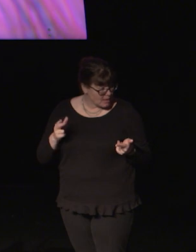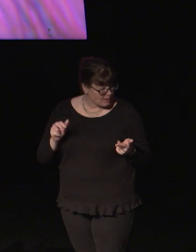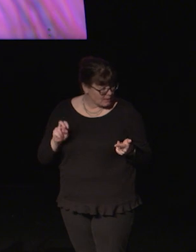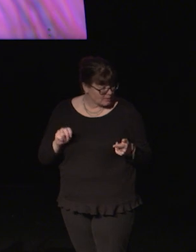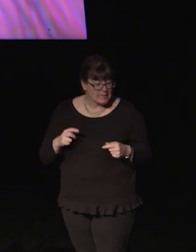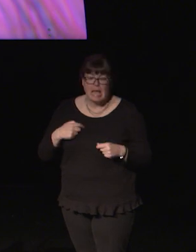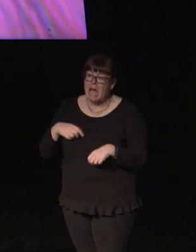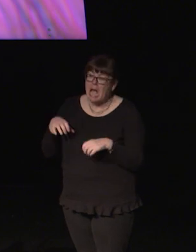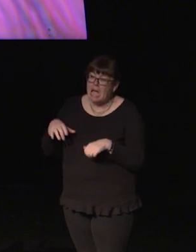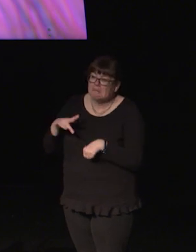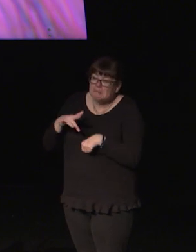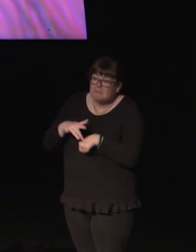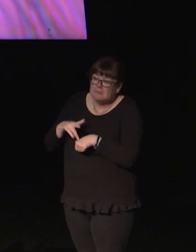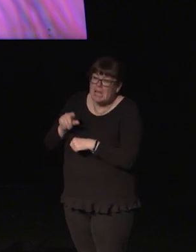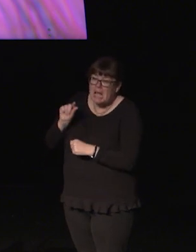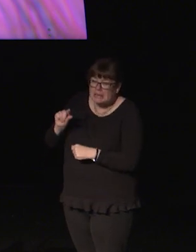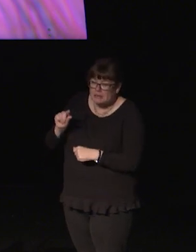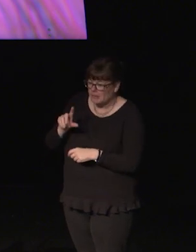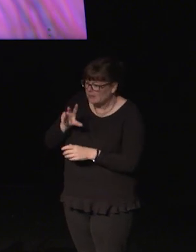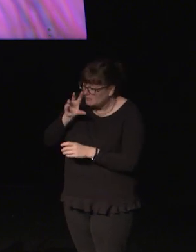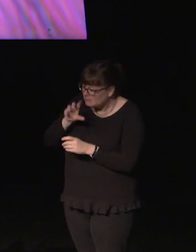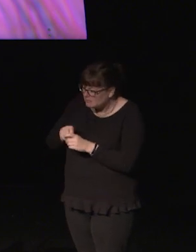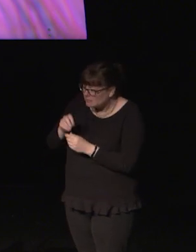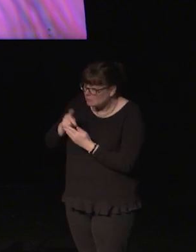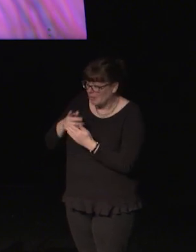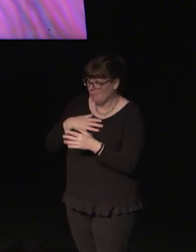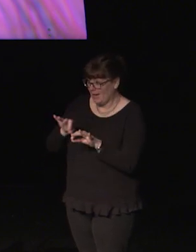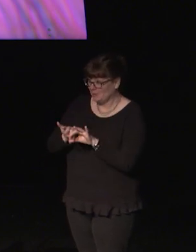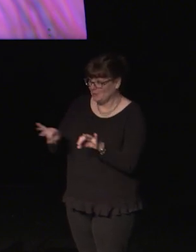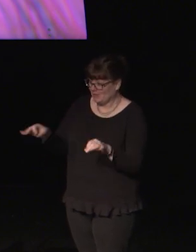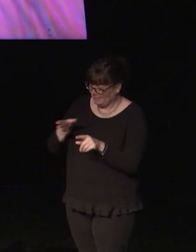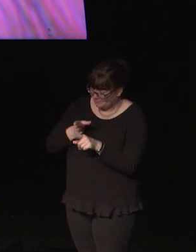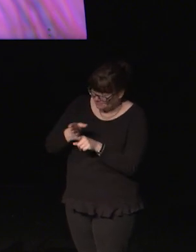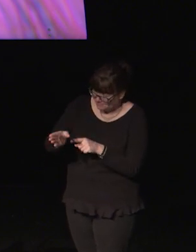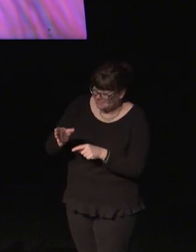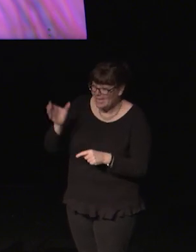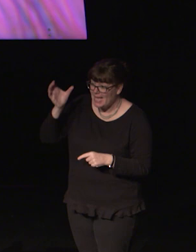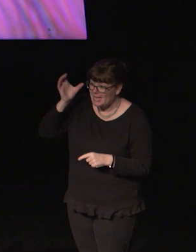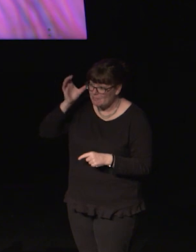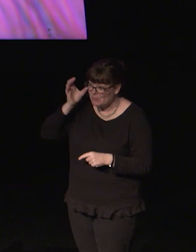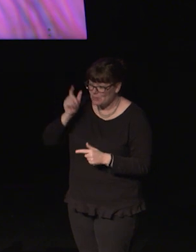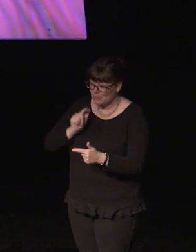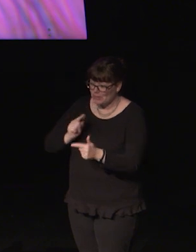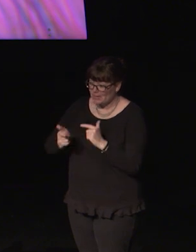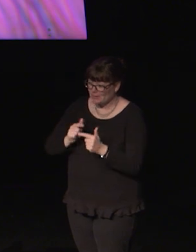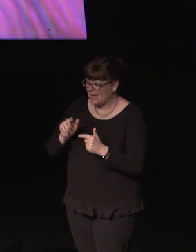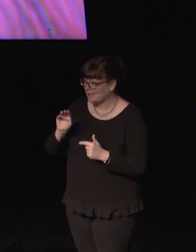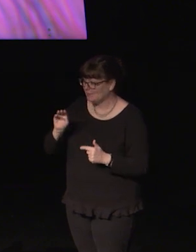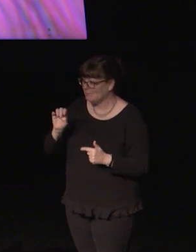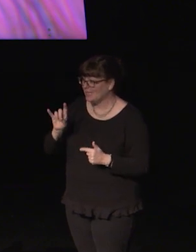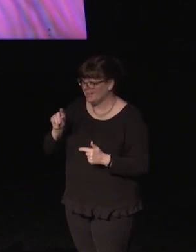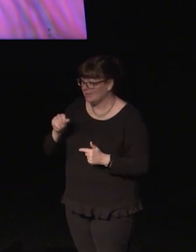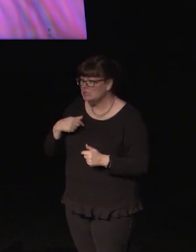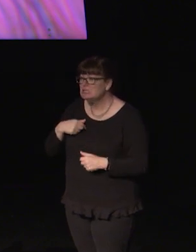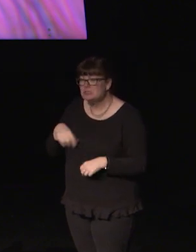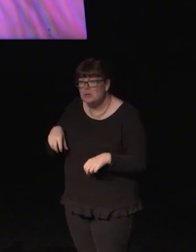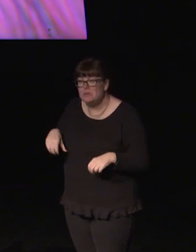I was in a program. Actually my degree is in computer animation and interactive media. And so we did a little bit of VR in some of our classes,